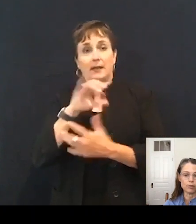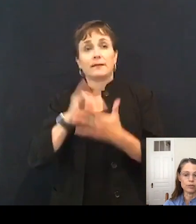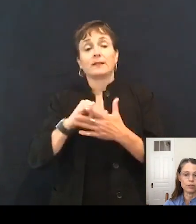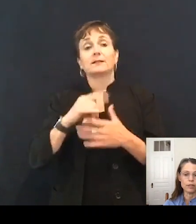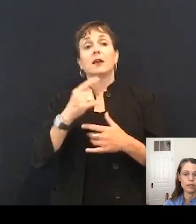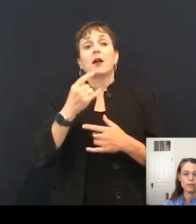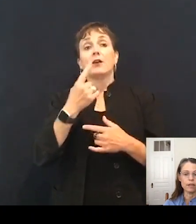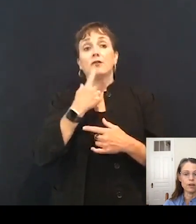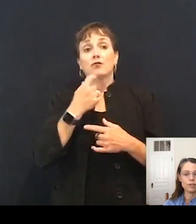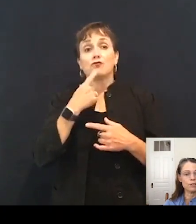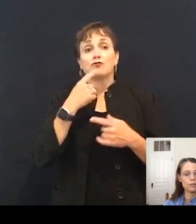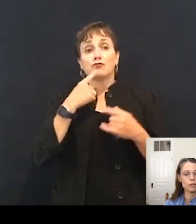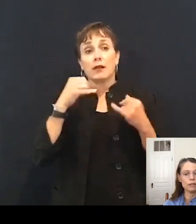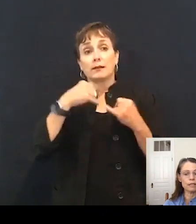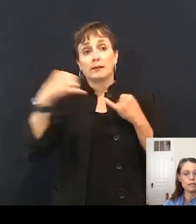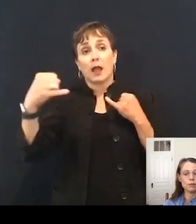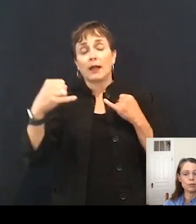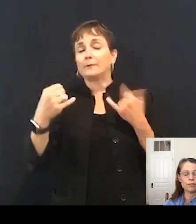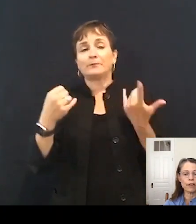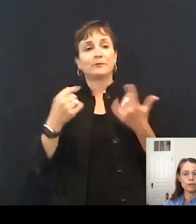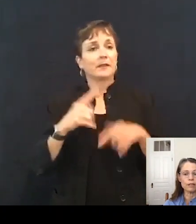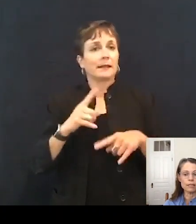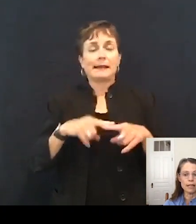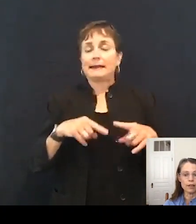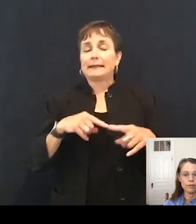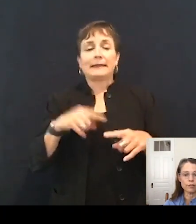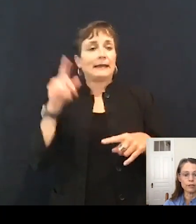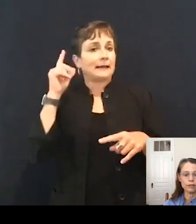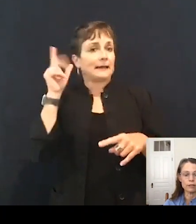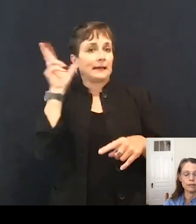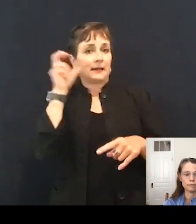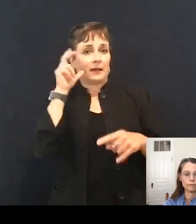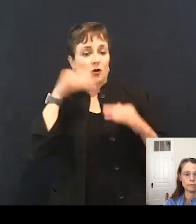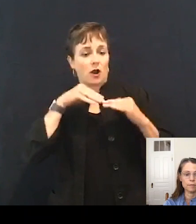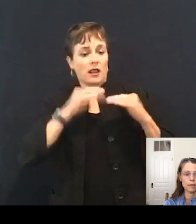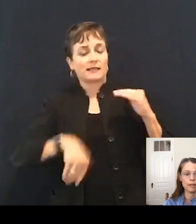They are severely to profoundly deaf.